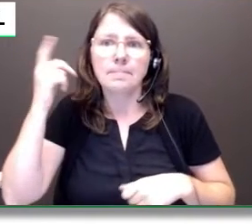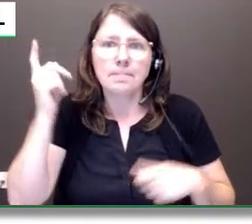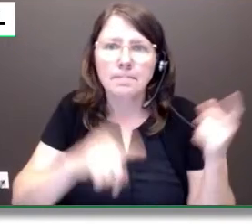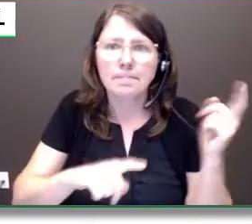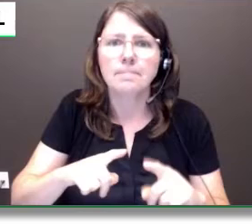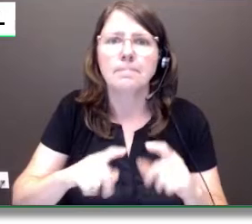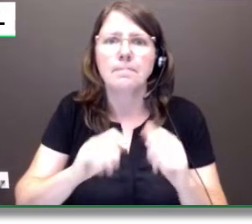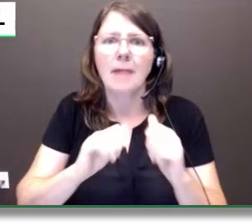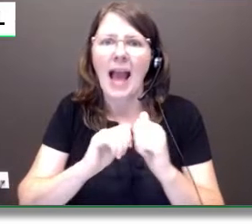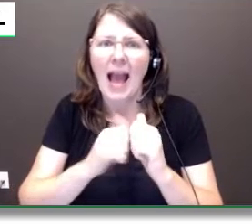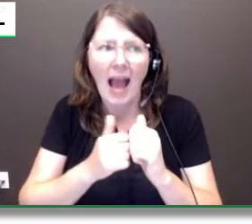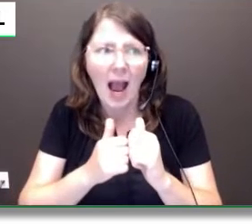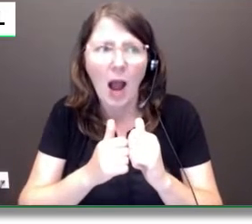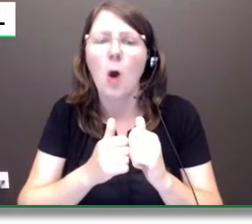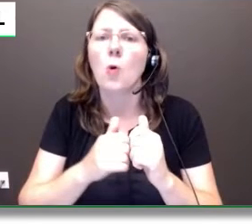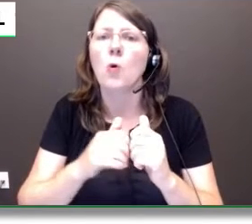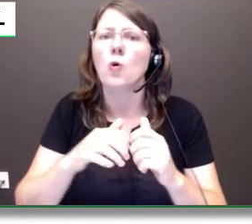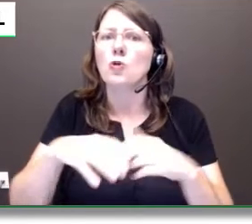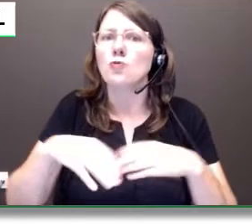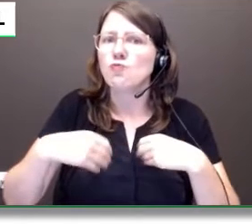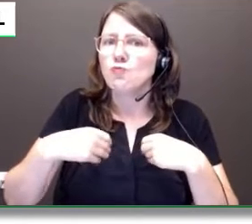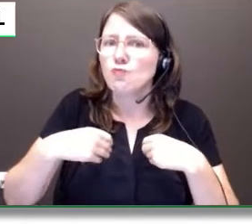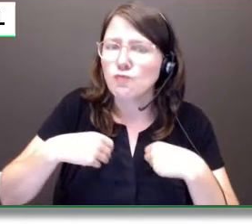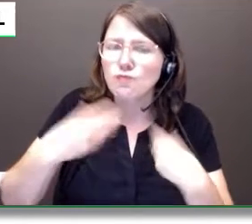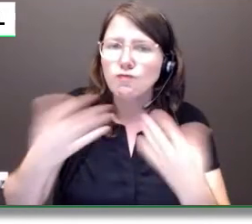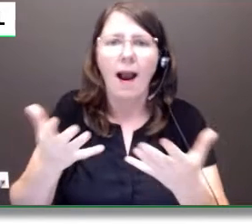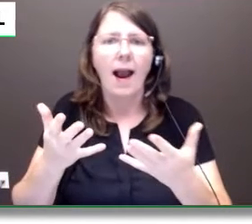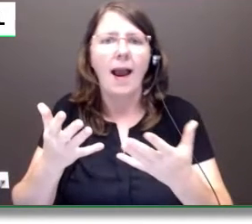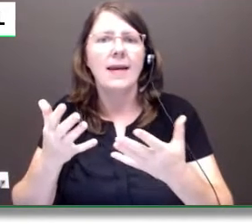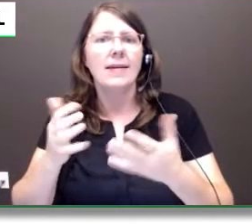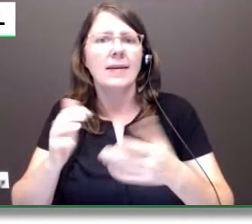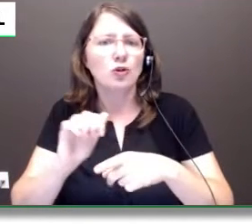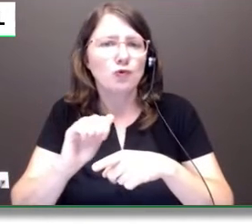What are those training pieces that the staff are needing to facilitate optimal